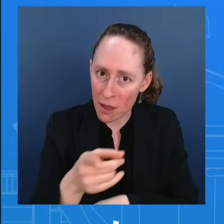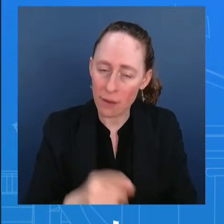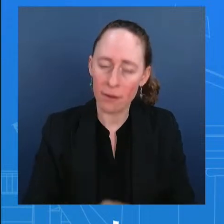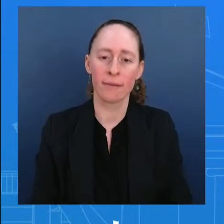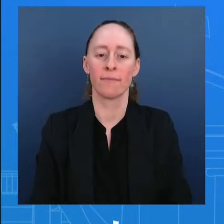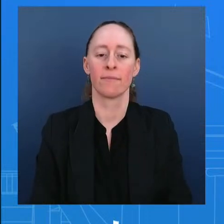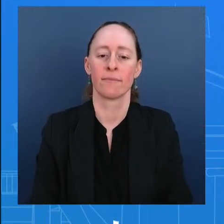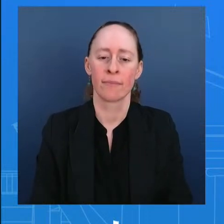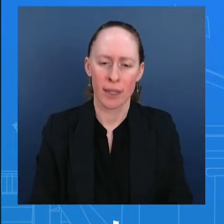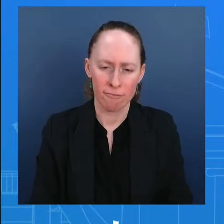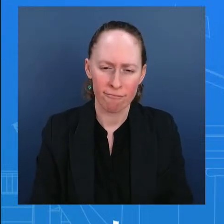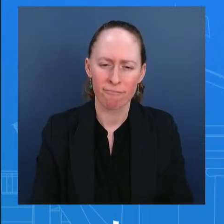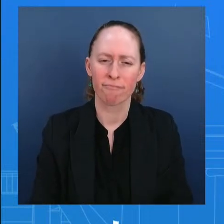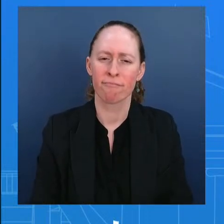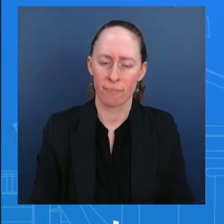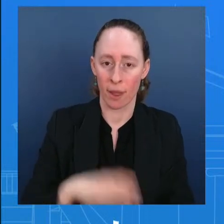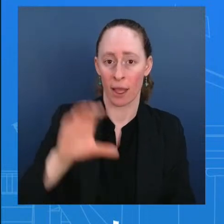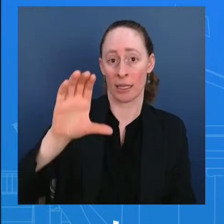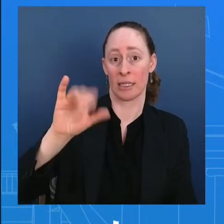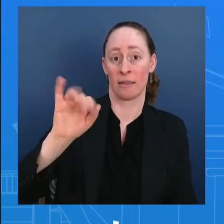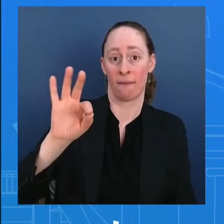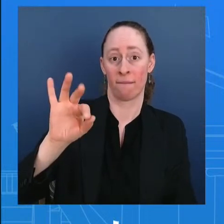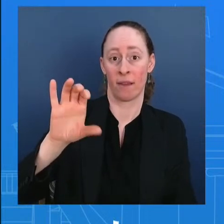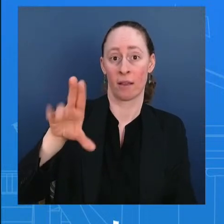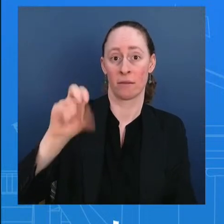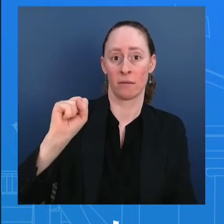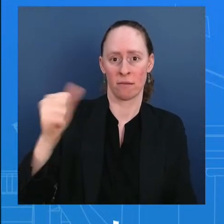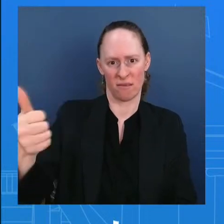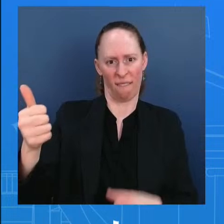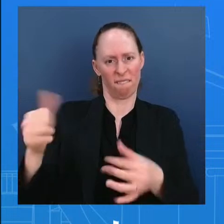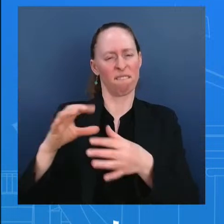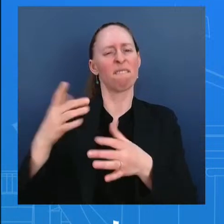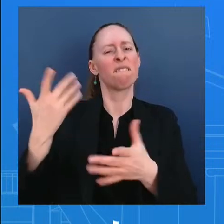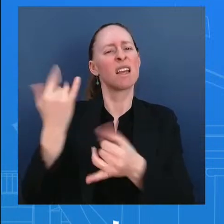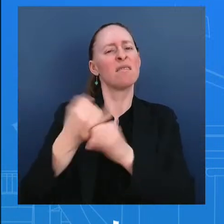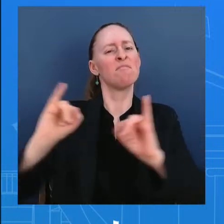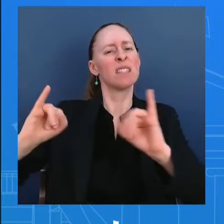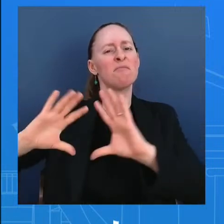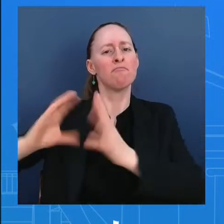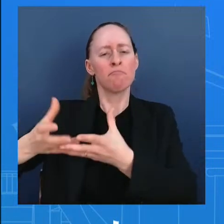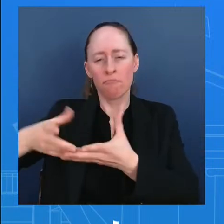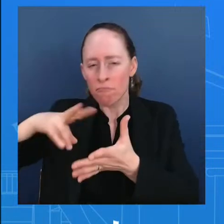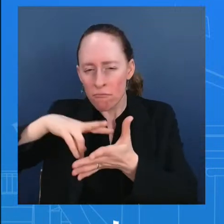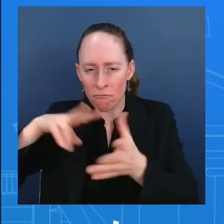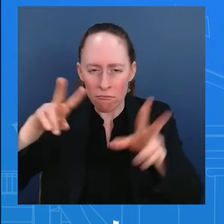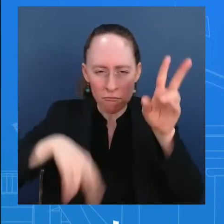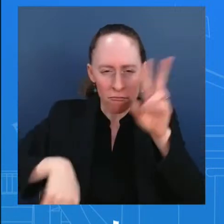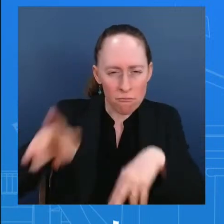independent evaluation and an independent agency. And they gave their thoughts.